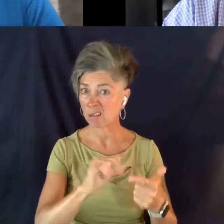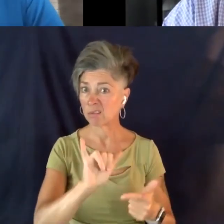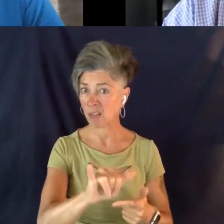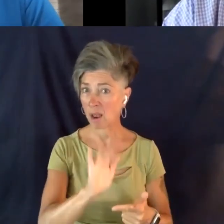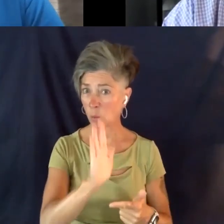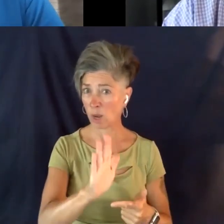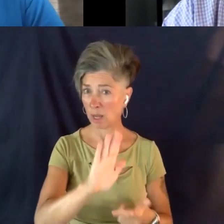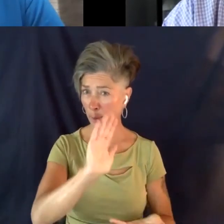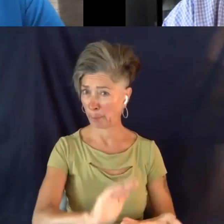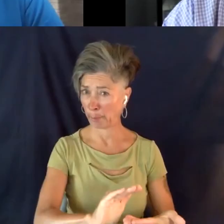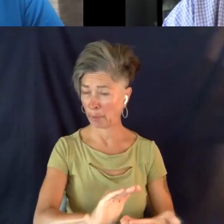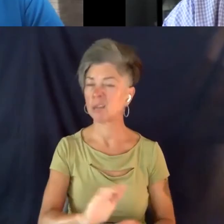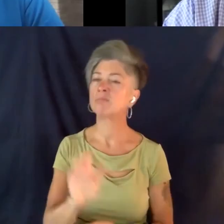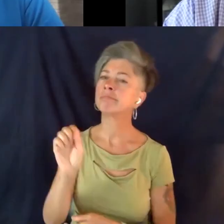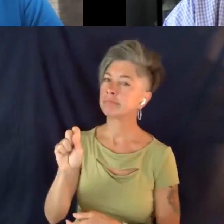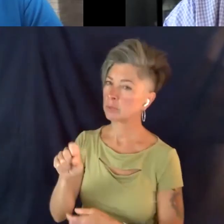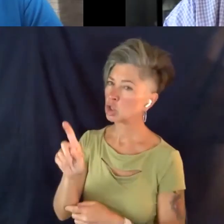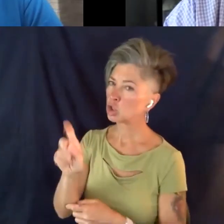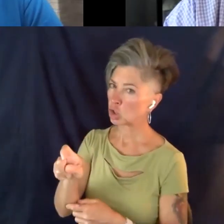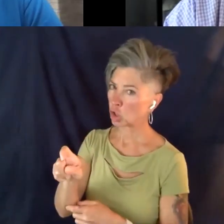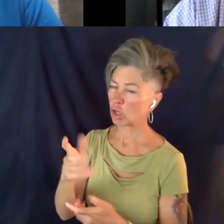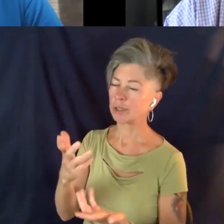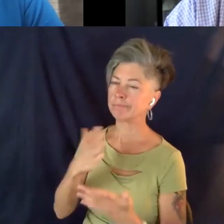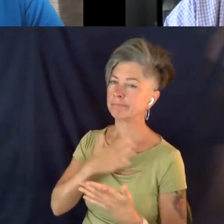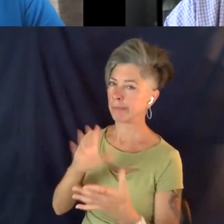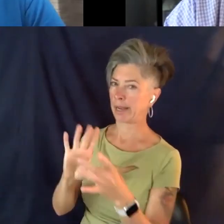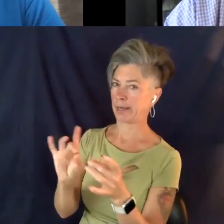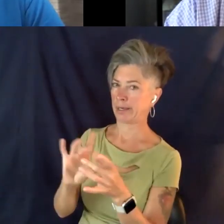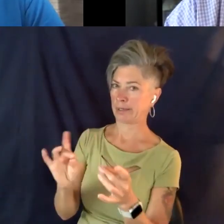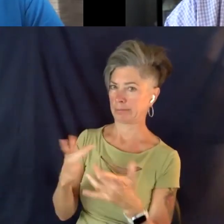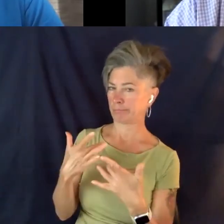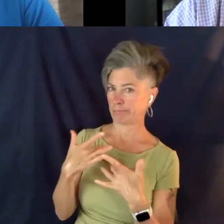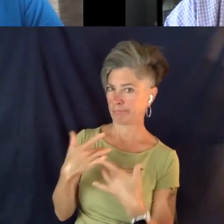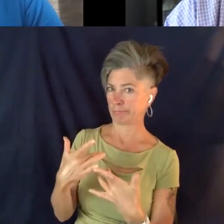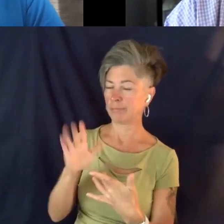So here's what I usually tell people about breast tenderness and I want everyone just to hear me out on this one.